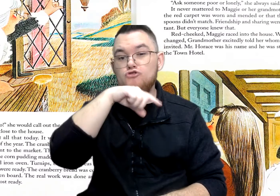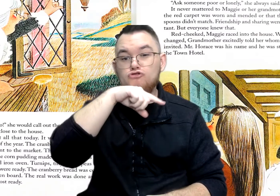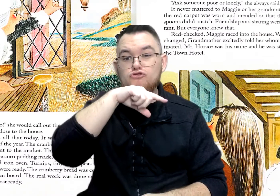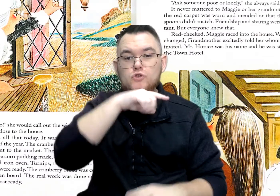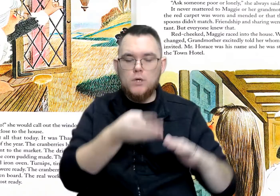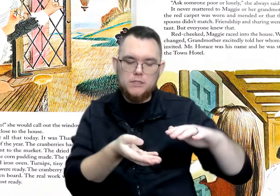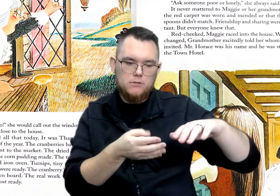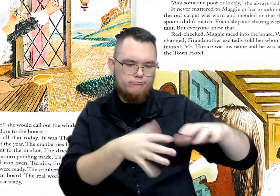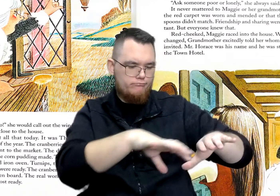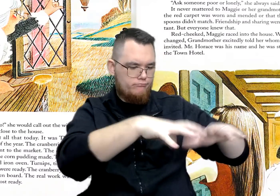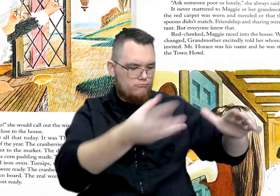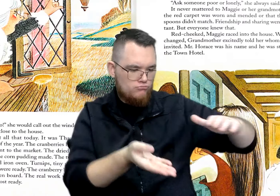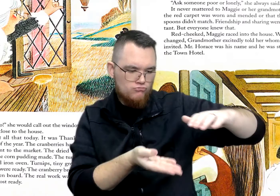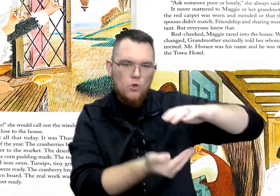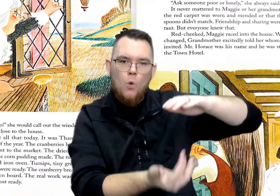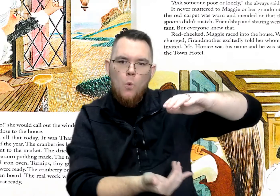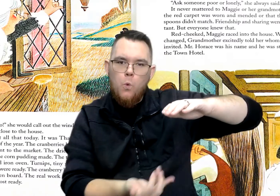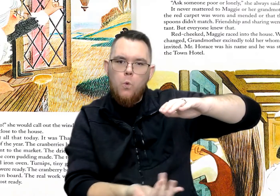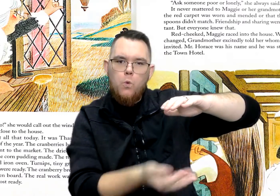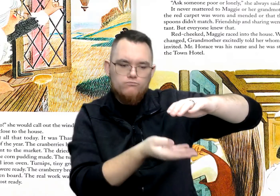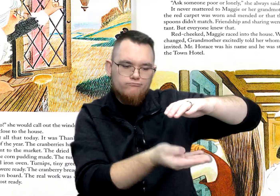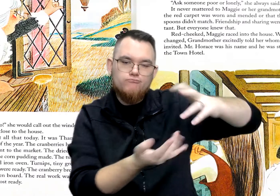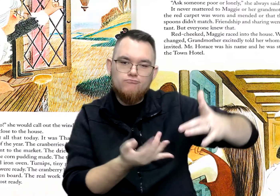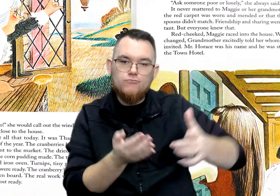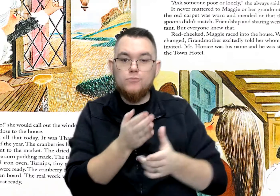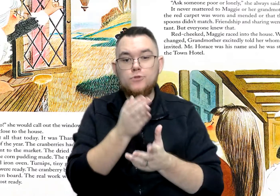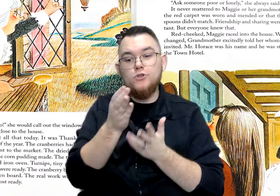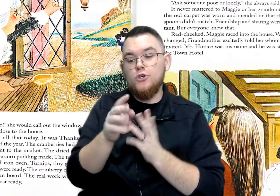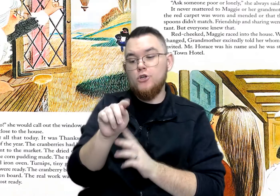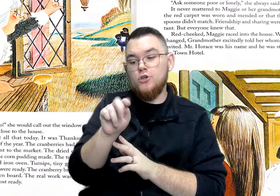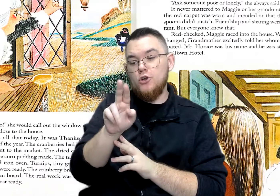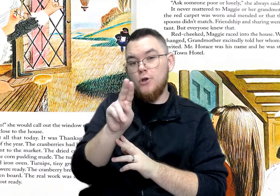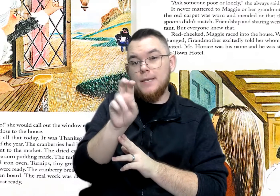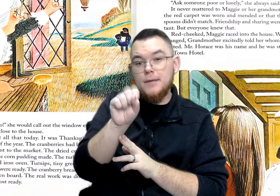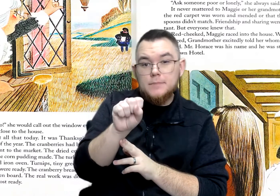Turnips, tiny green peas and a pumpkin pie were ready.